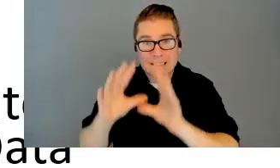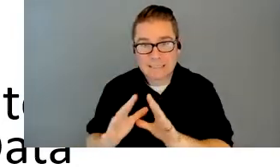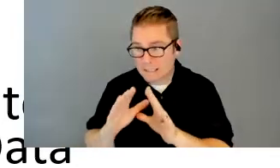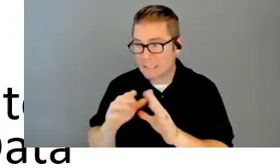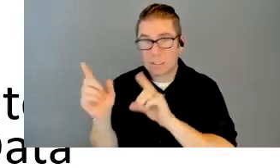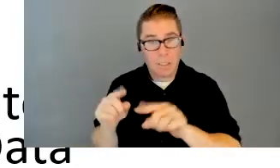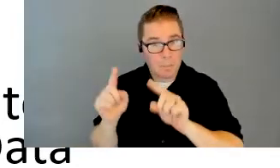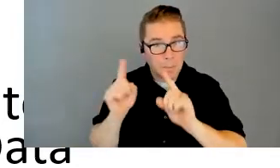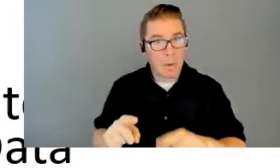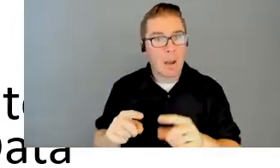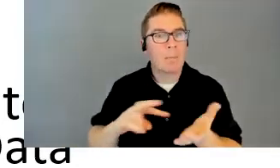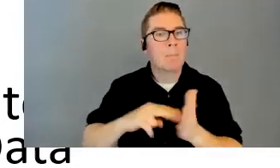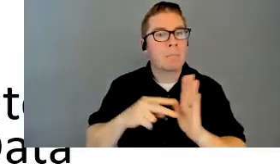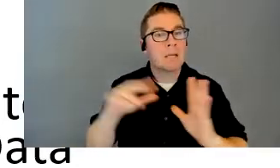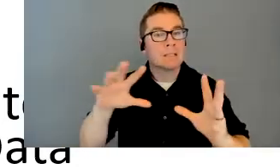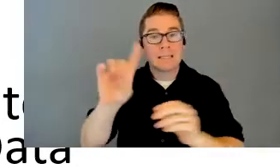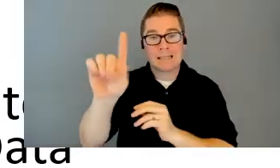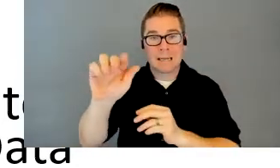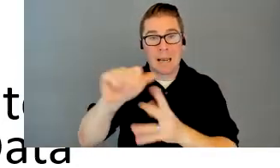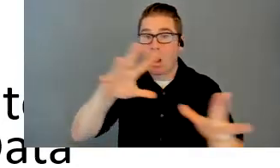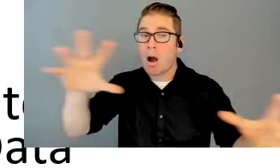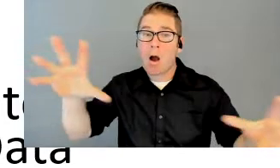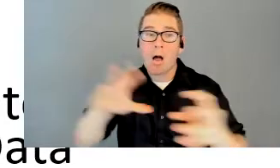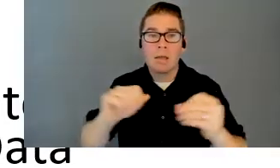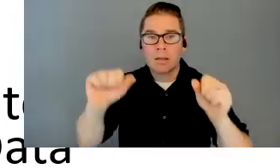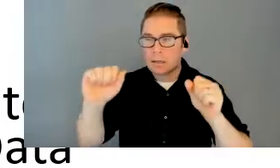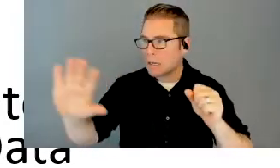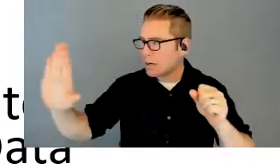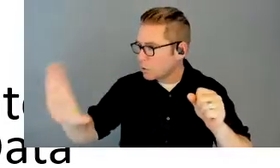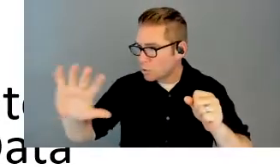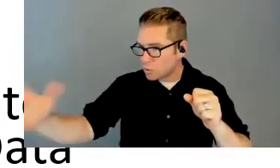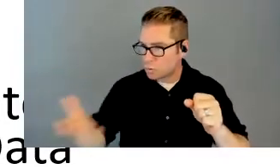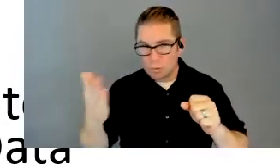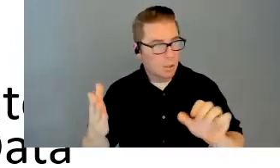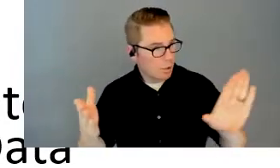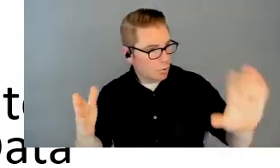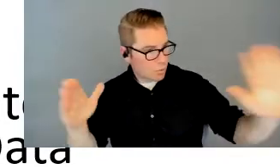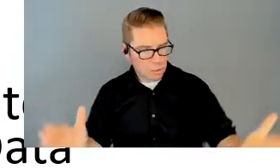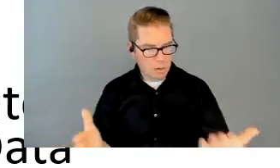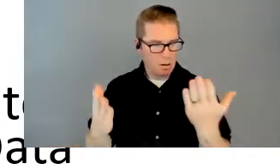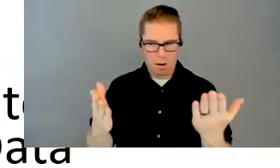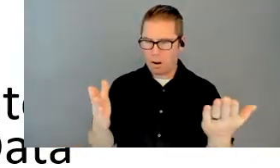and one might see that their data maybe does reflect the college's data.